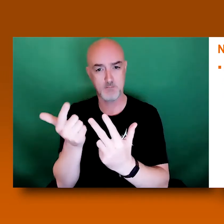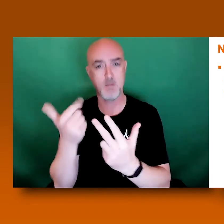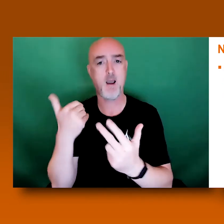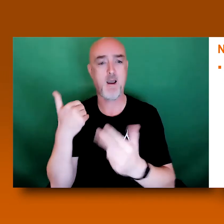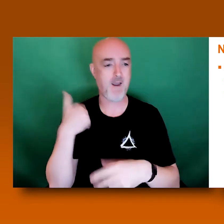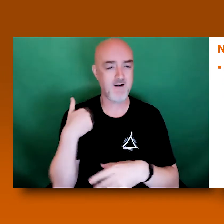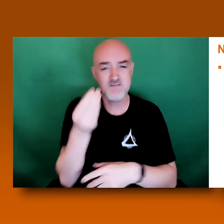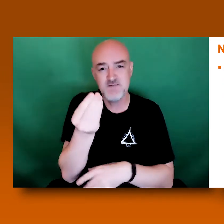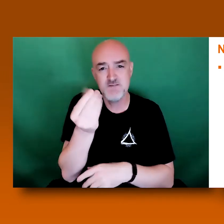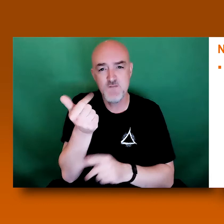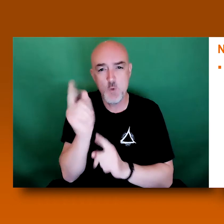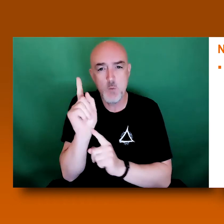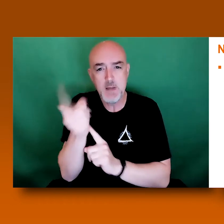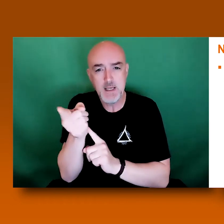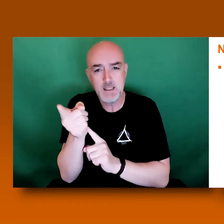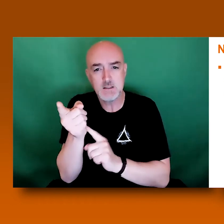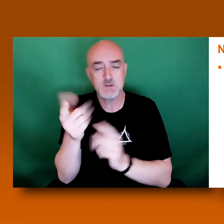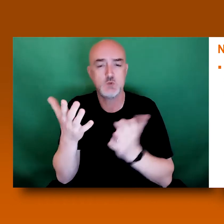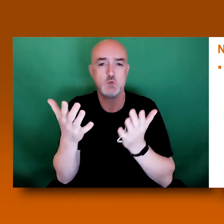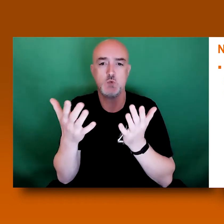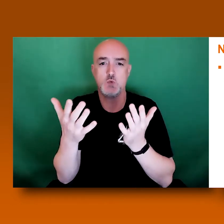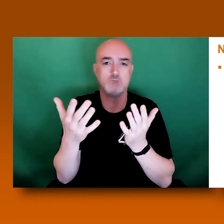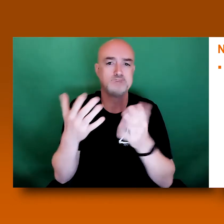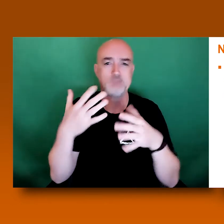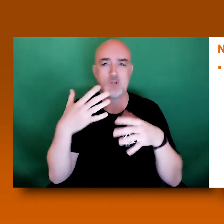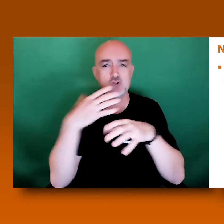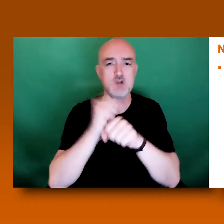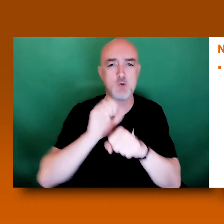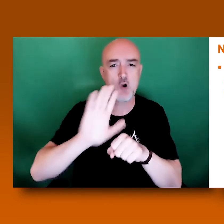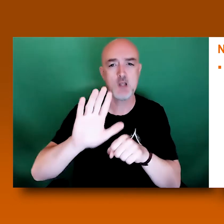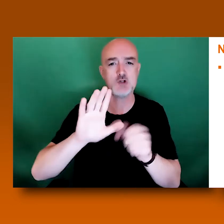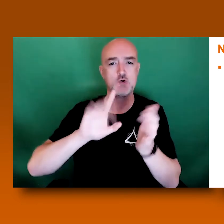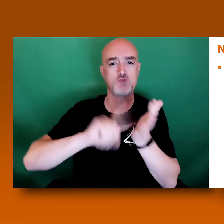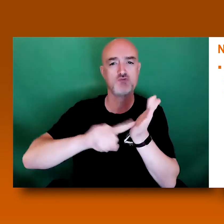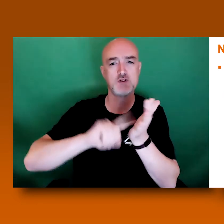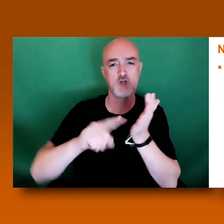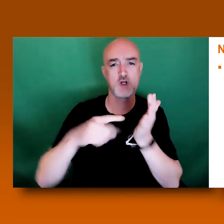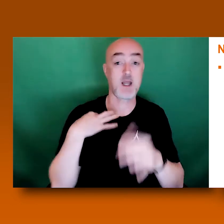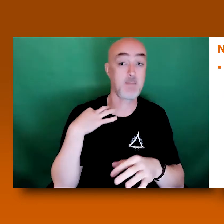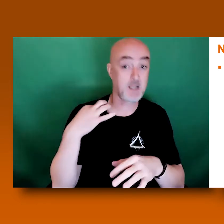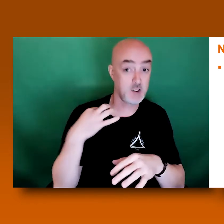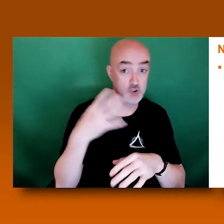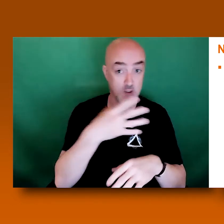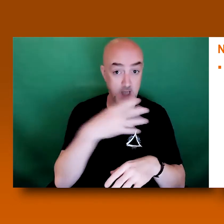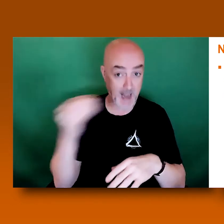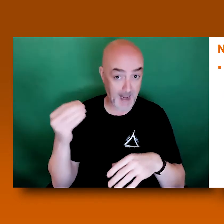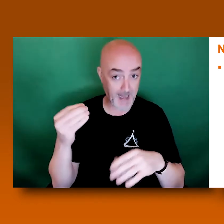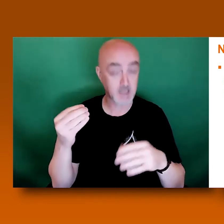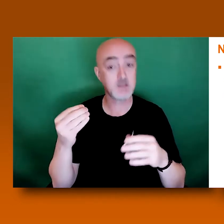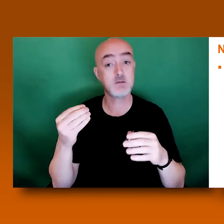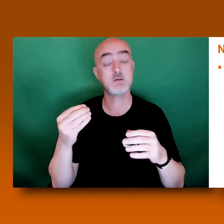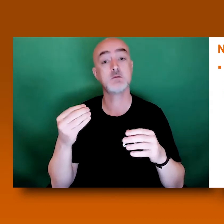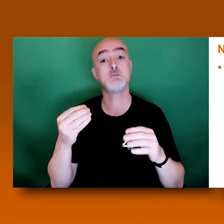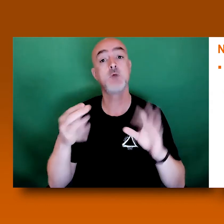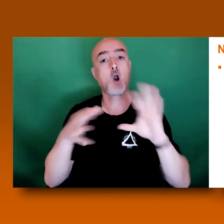and then after that, there's a few minutes to summarize the research from the application